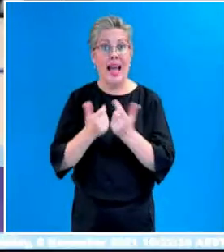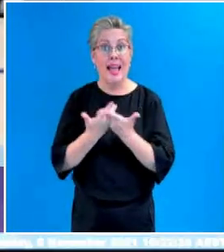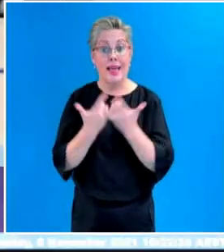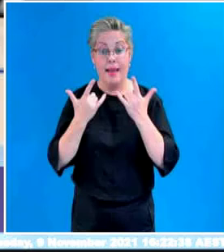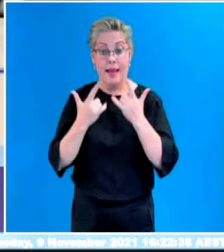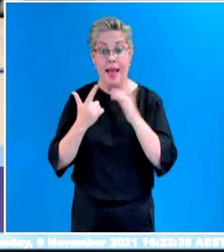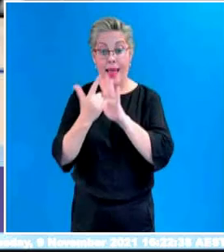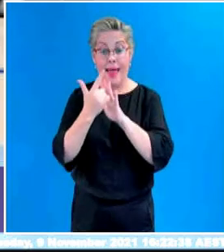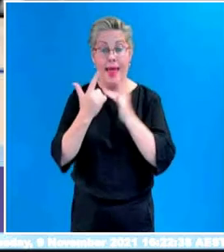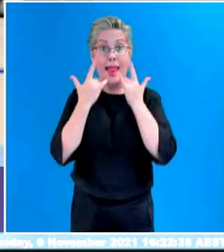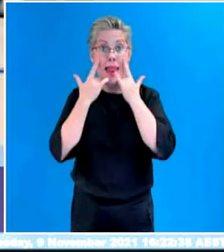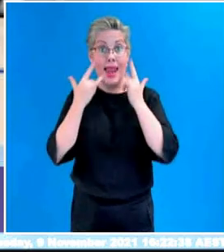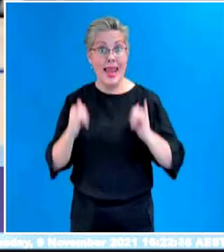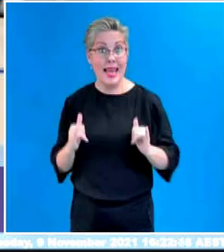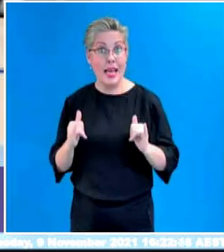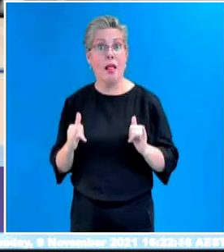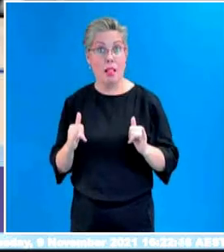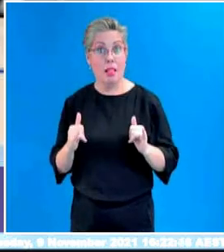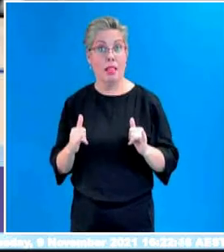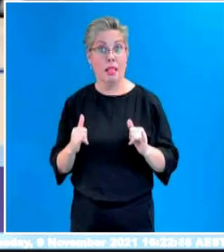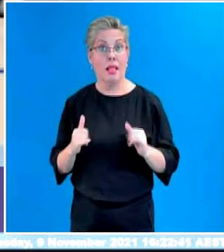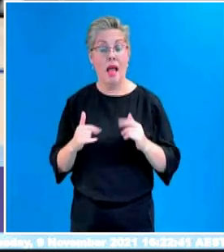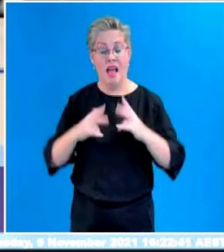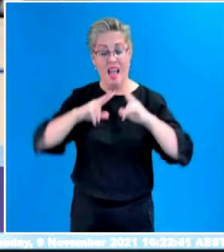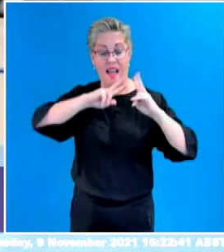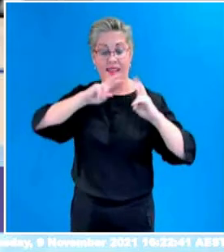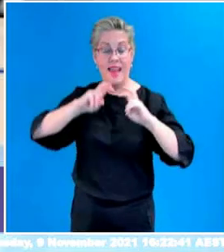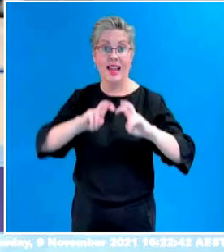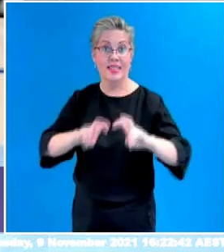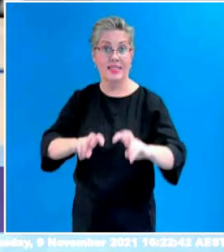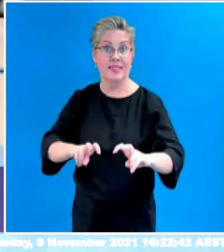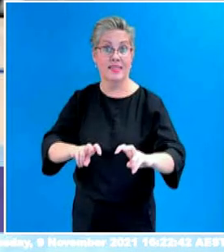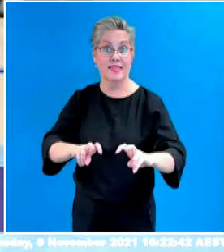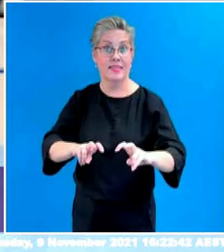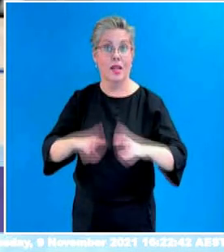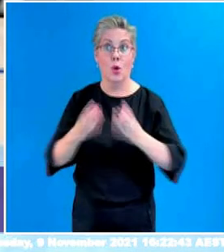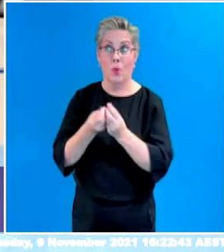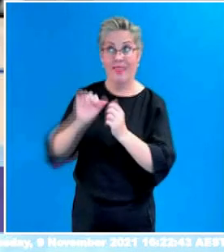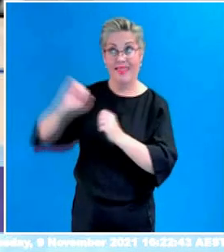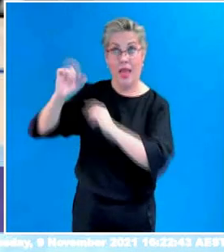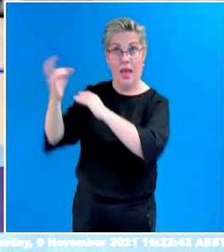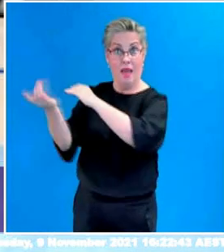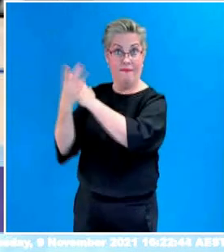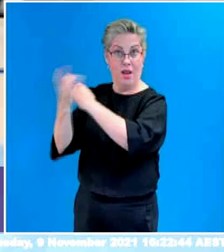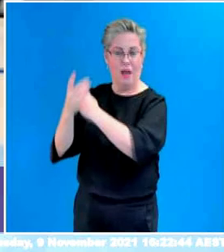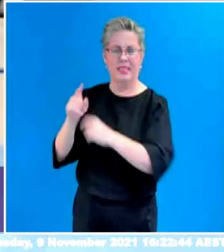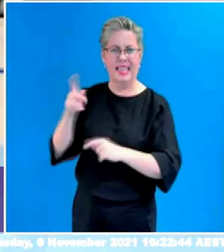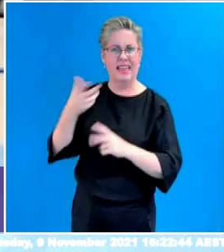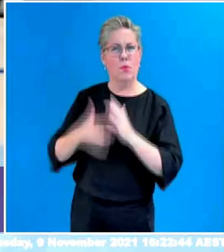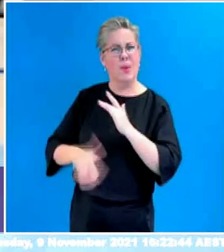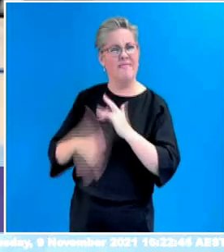and if, in our view, it went beyond either their mandate or what we consider